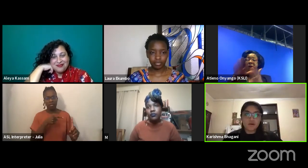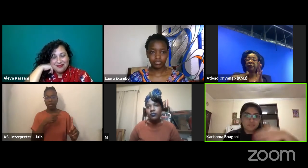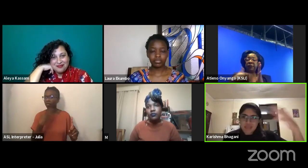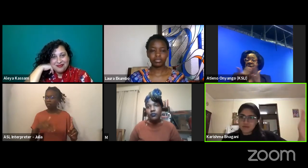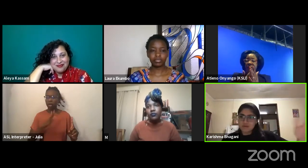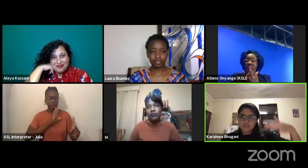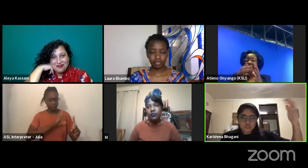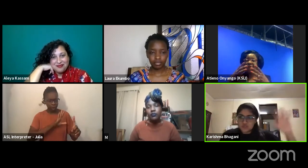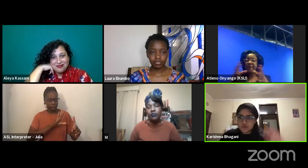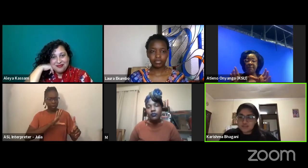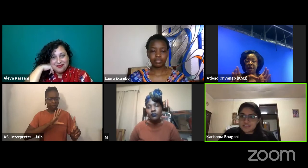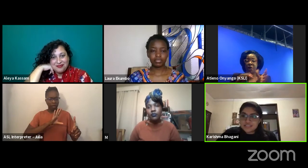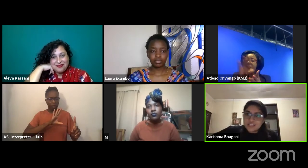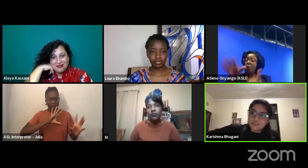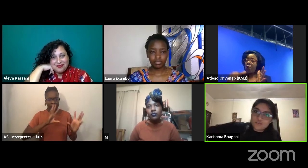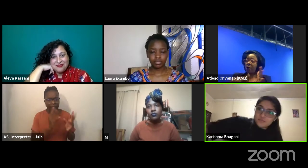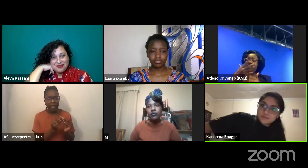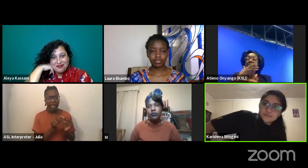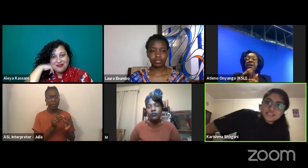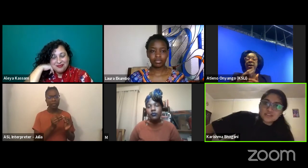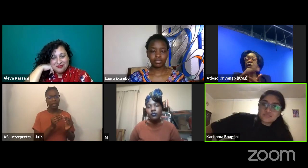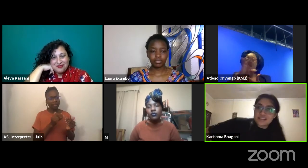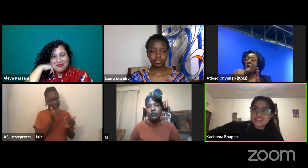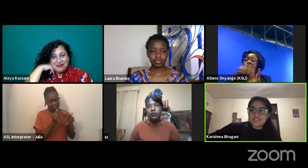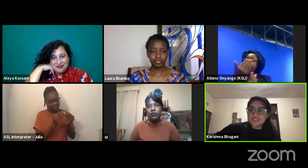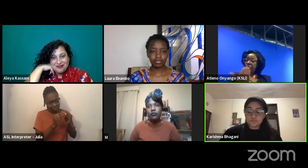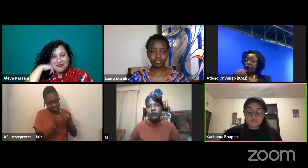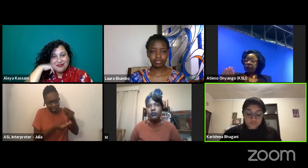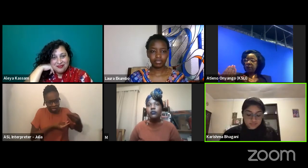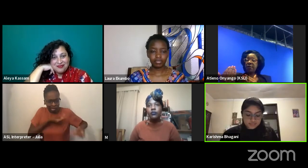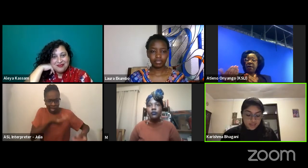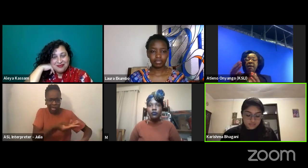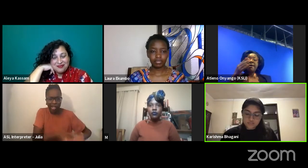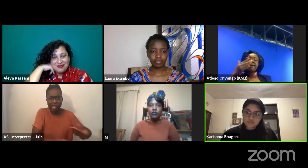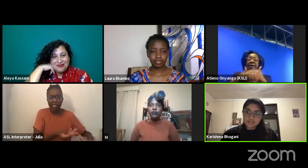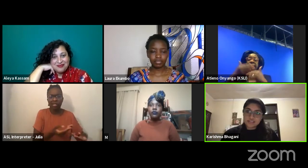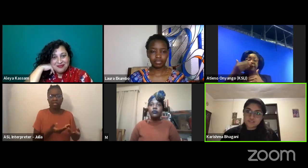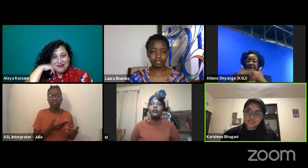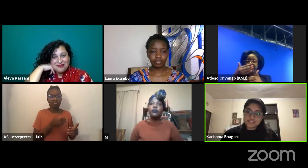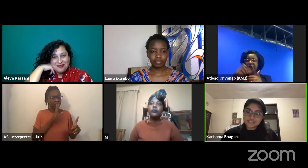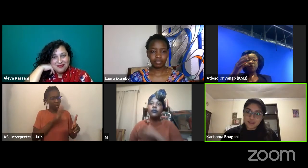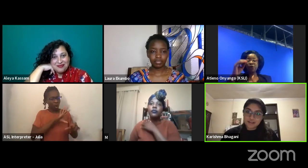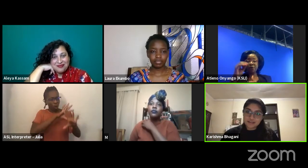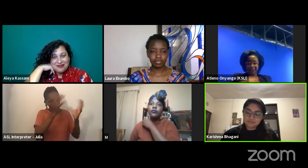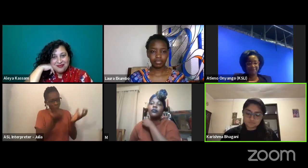all the men, all the children, all the distant relatives. So yeah, it's truly inspiring.